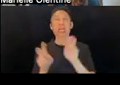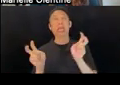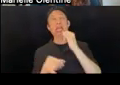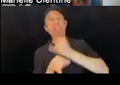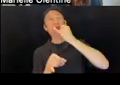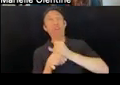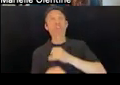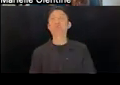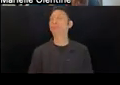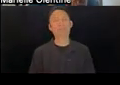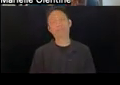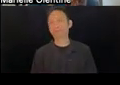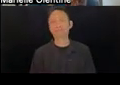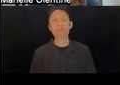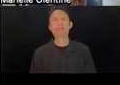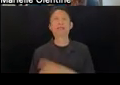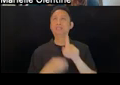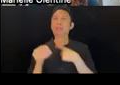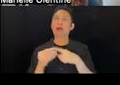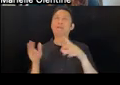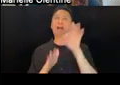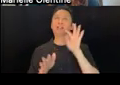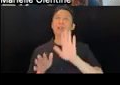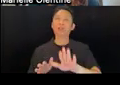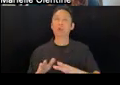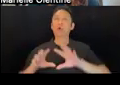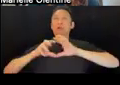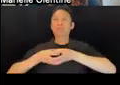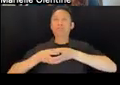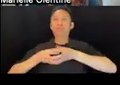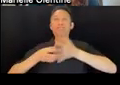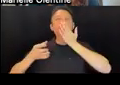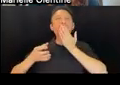have -- the amount of things that you're given to watch, it's really hard.